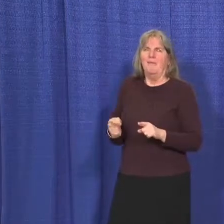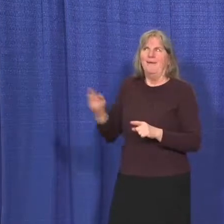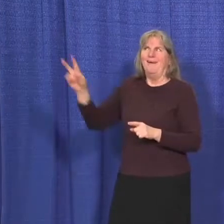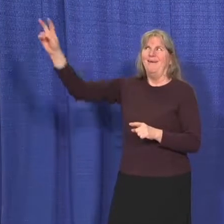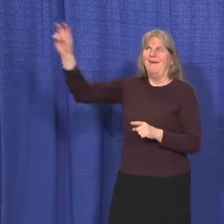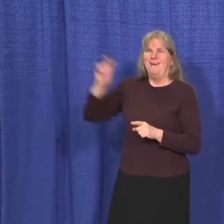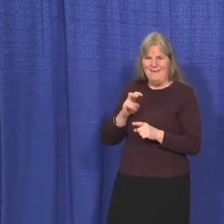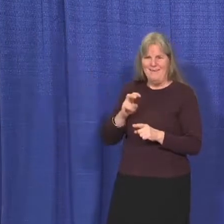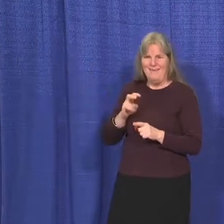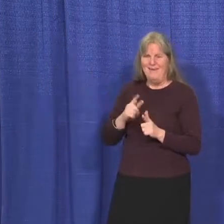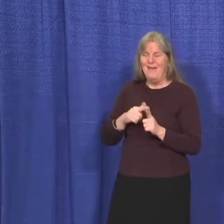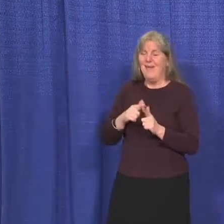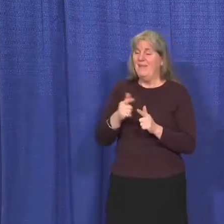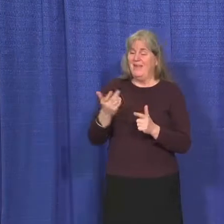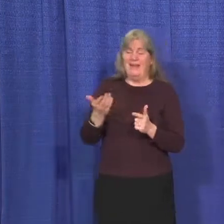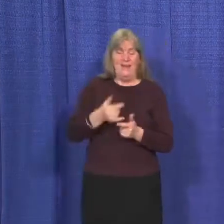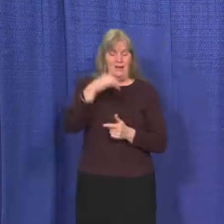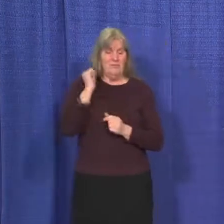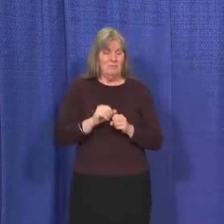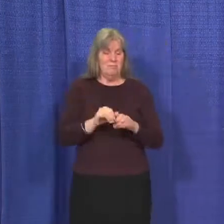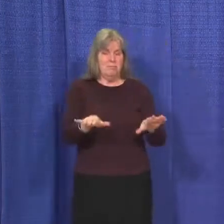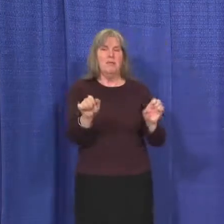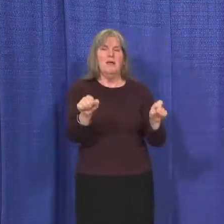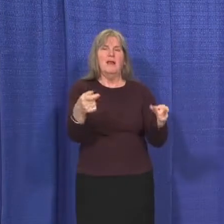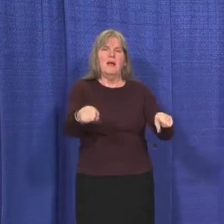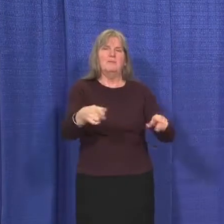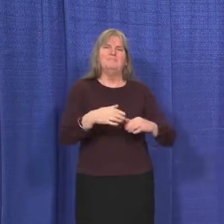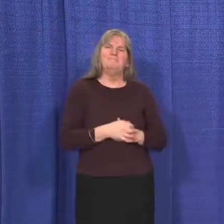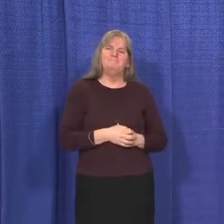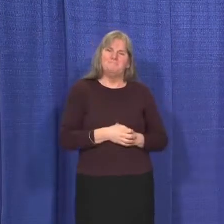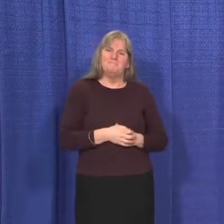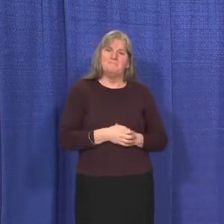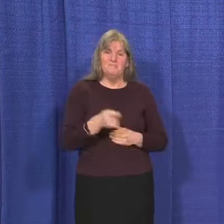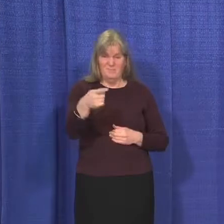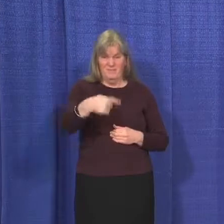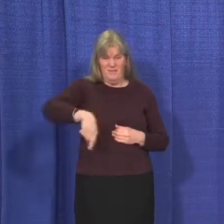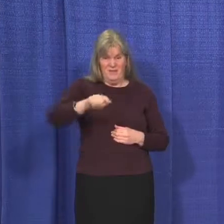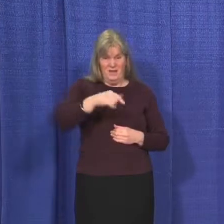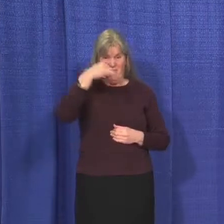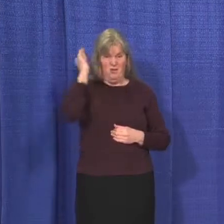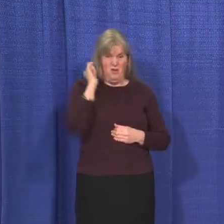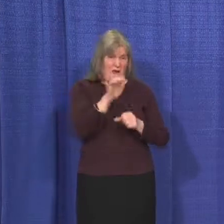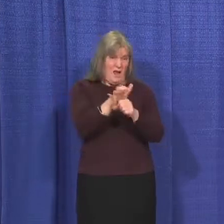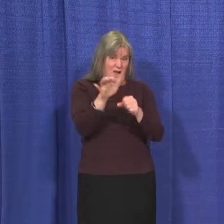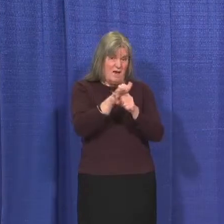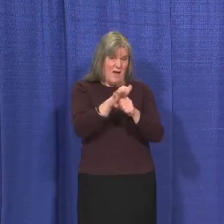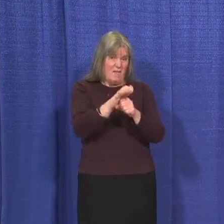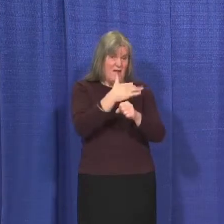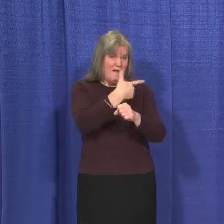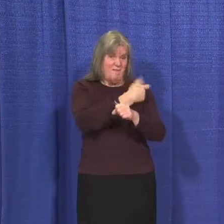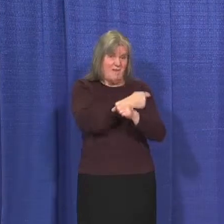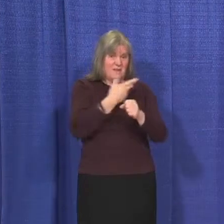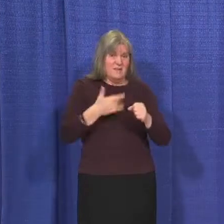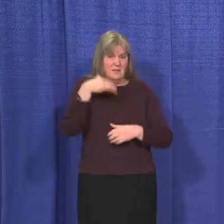making its way here and leading to rapid spread. Are enough of us vaccinated to prevent this?